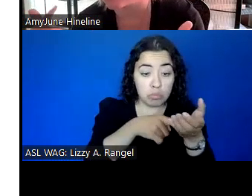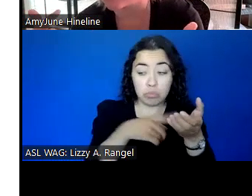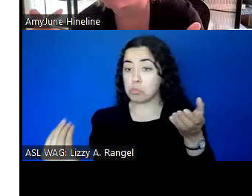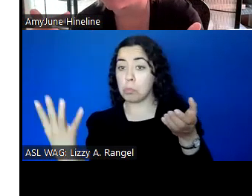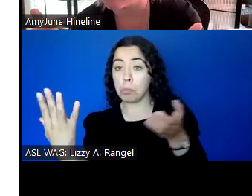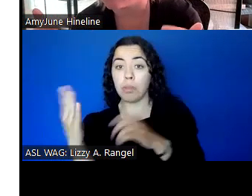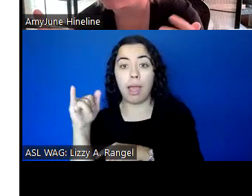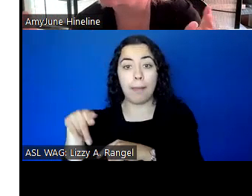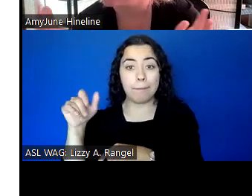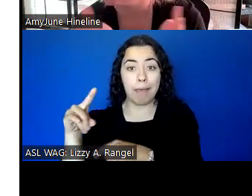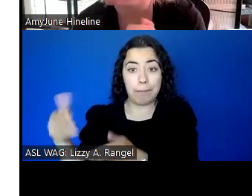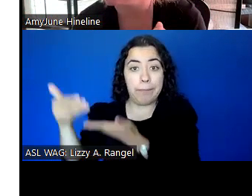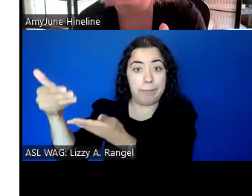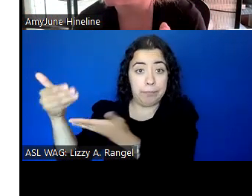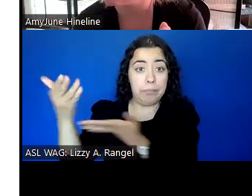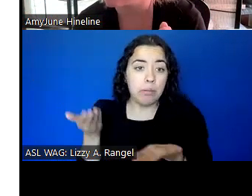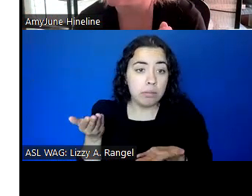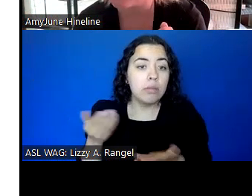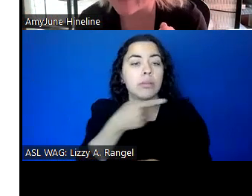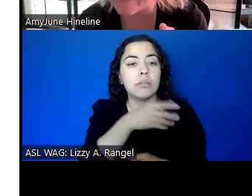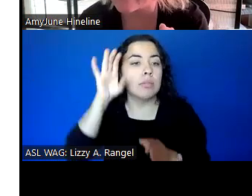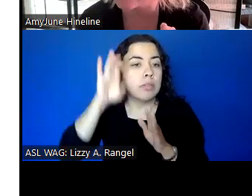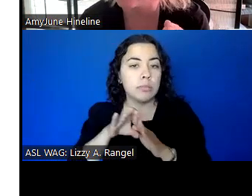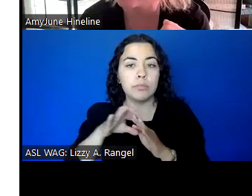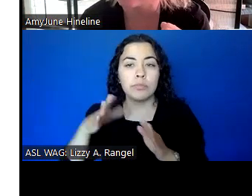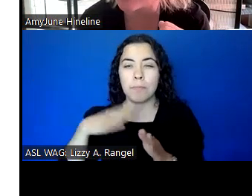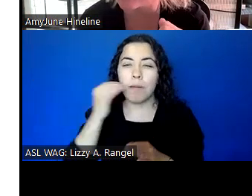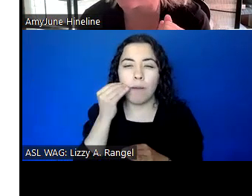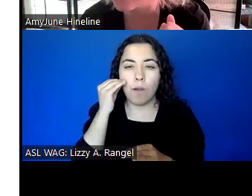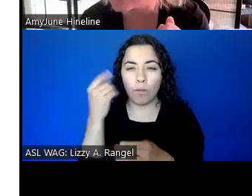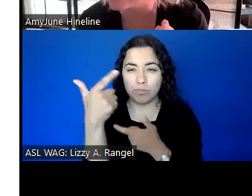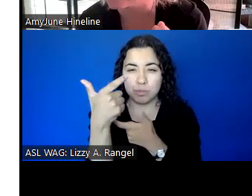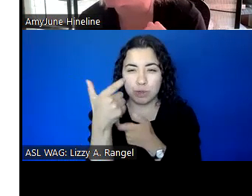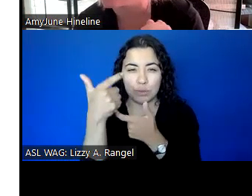you know, trying to transfer it over. We have email-based. You know your security